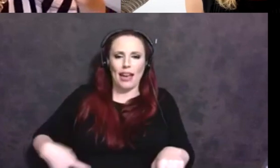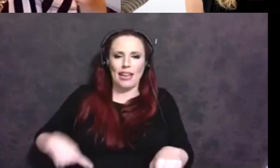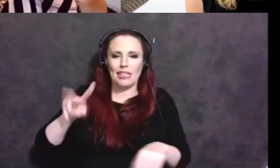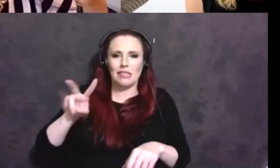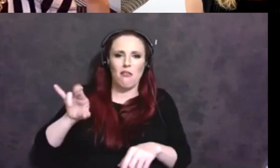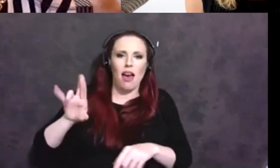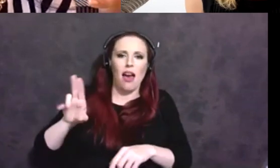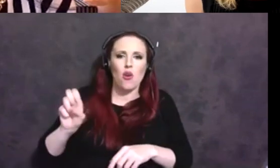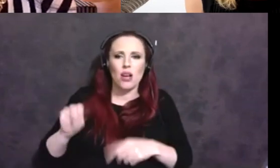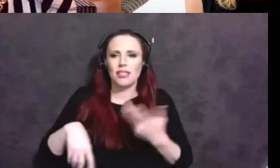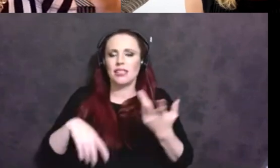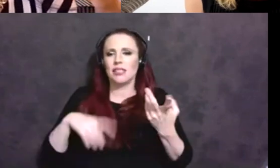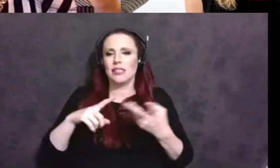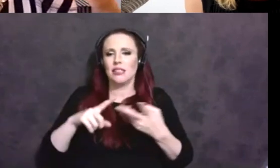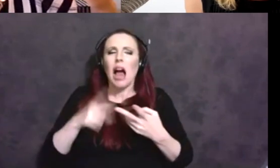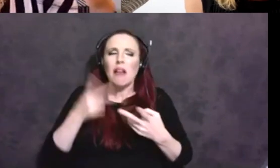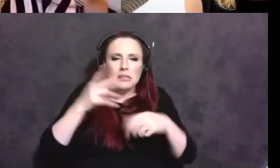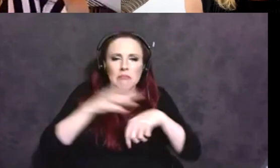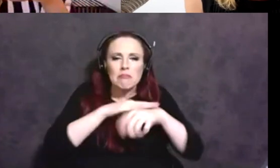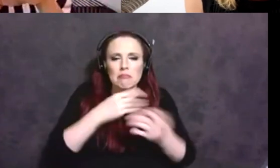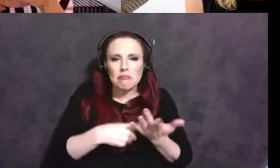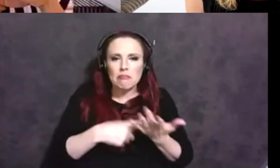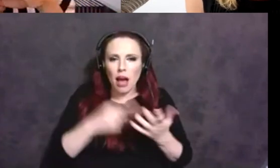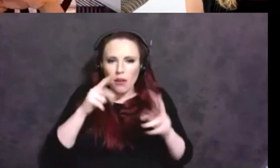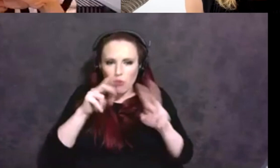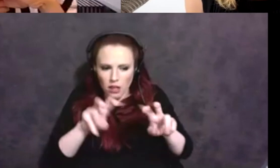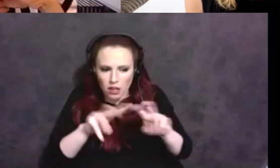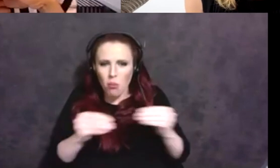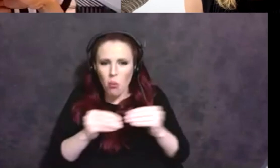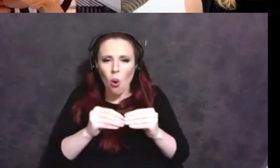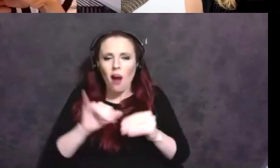of discussions that have framed the COVID environment in racist ways like calling it